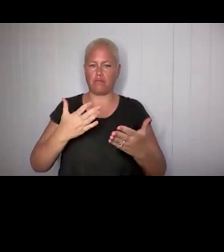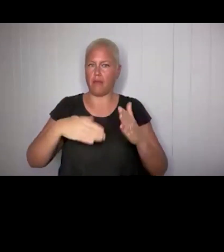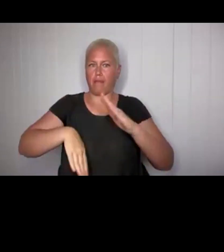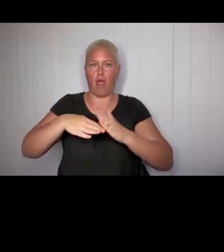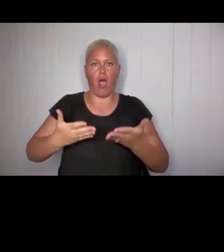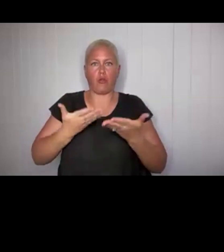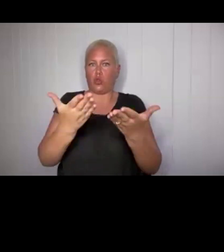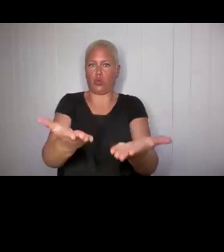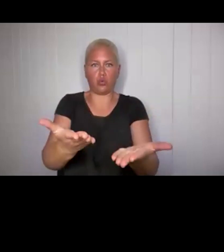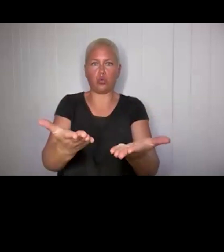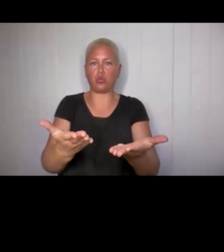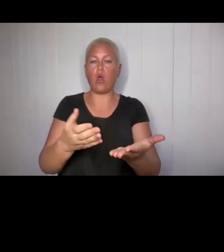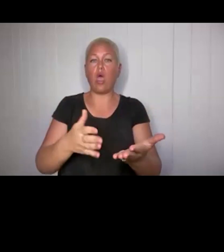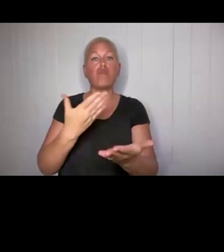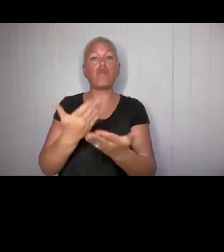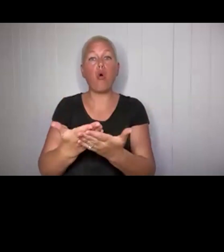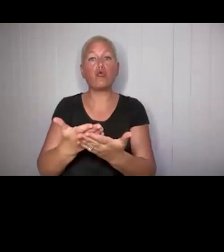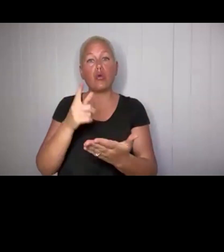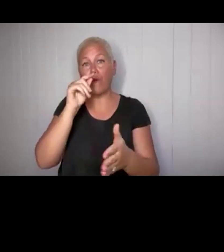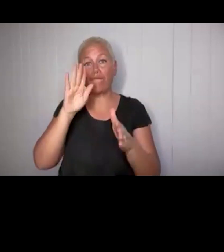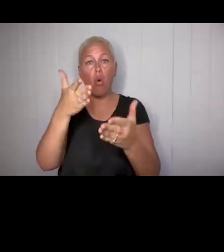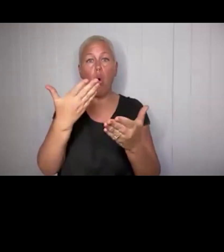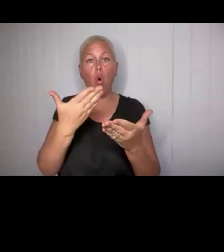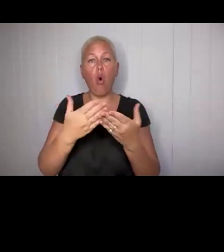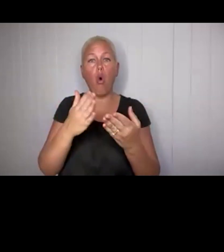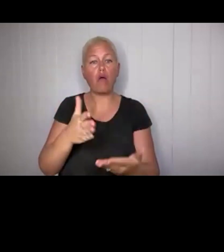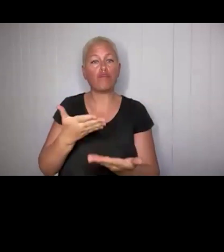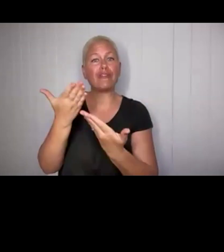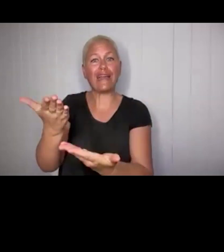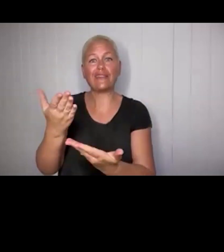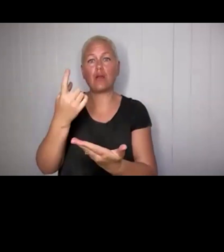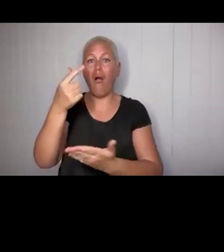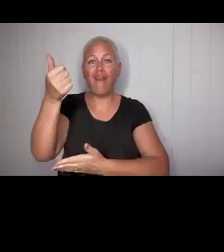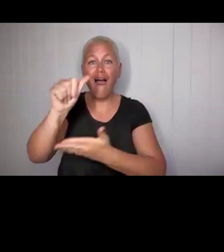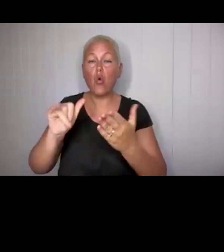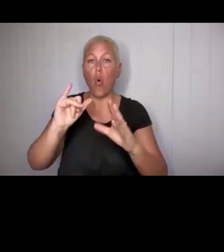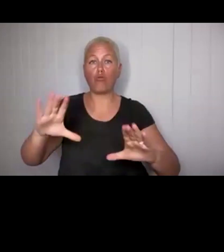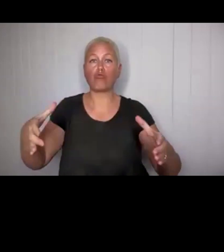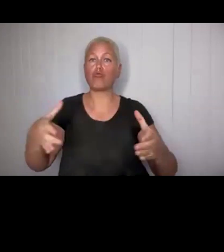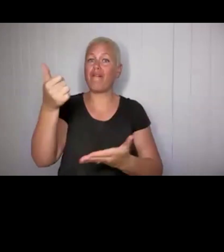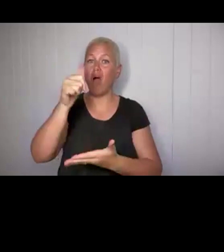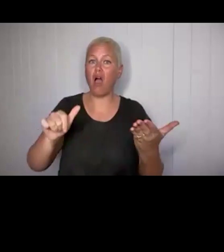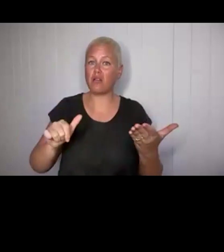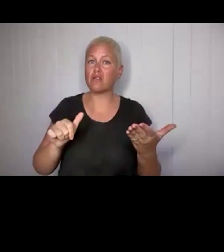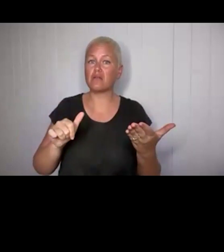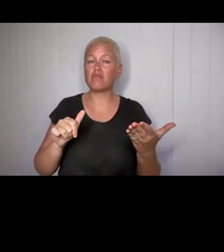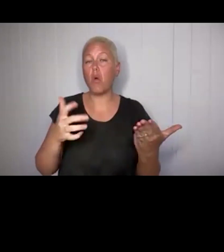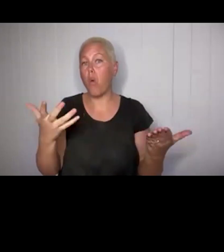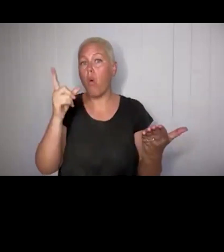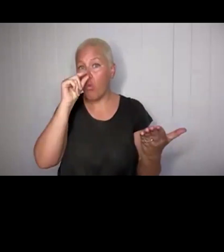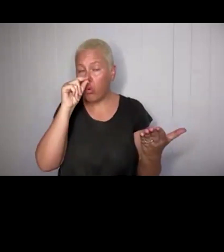It may focus on presenting one artist or a group of artists. Similarly, there can be one curator